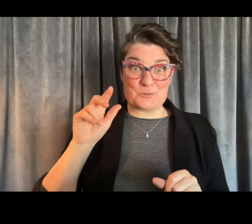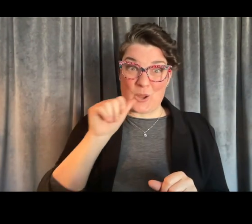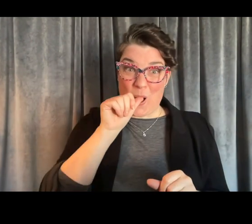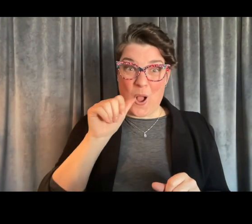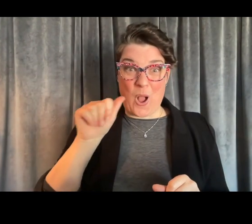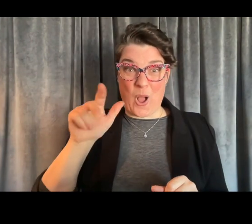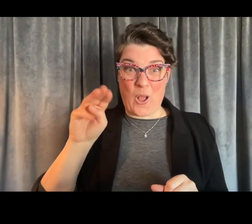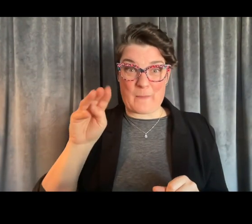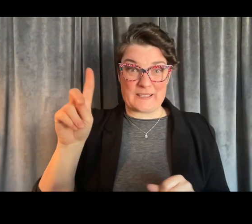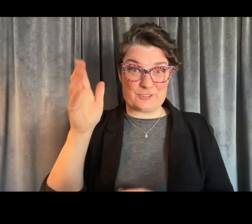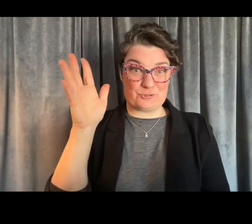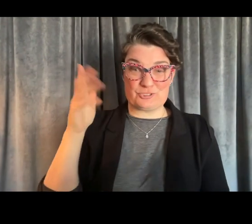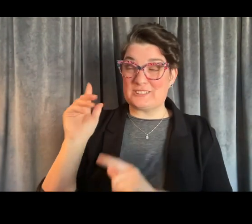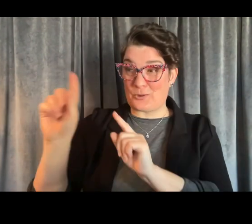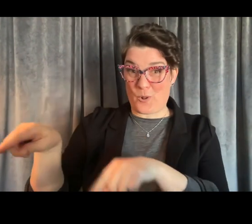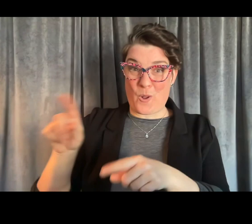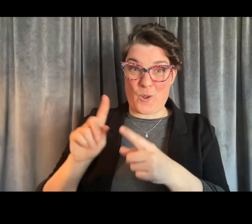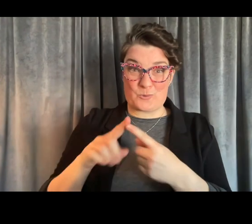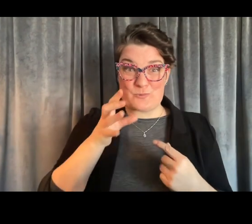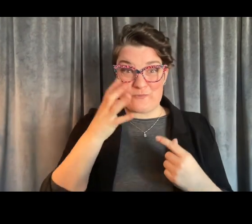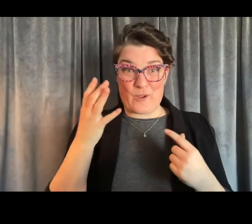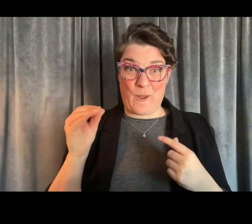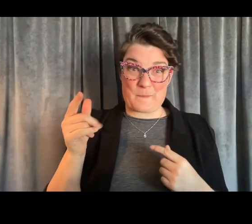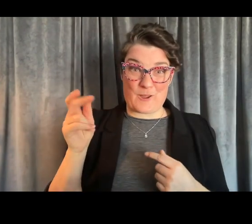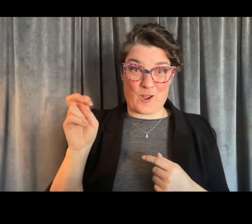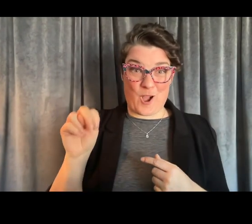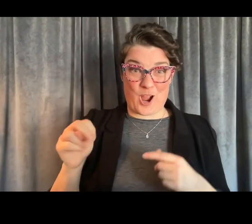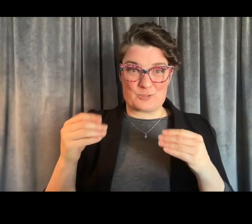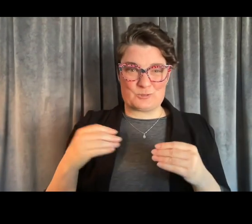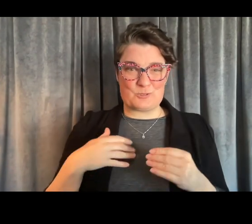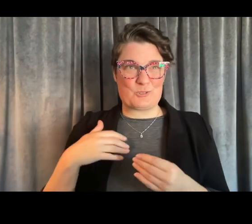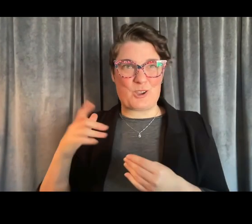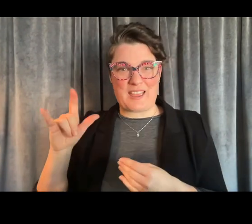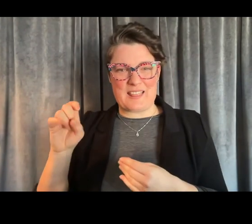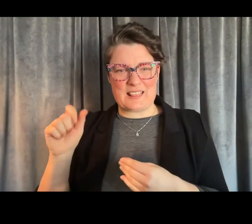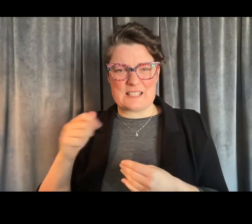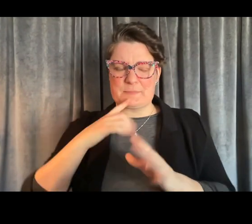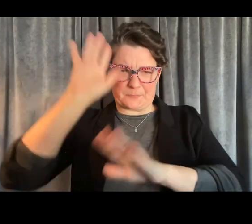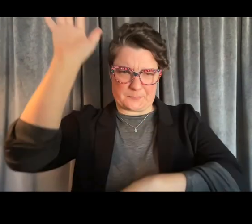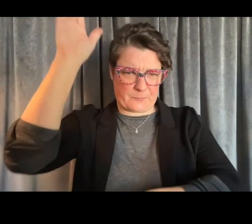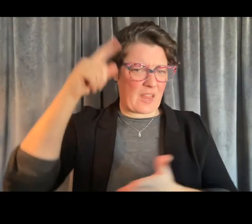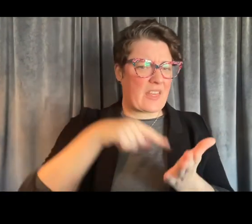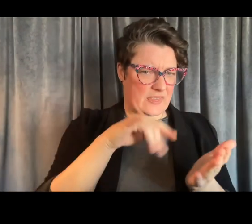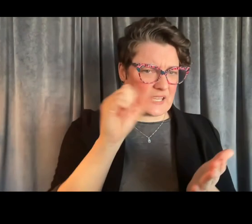the trees at the East Side Farm and Garden store, Lisa was like, well, and this is a Jewish practice.